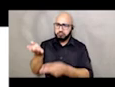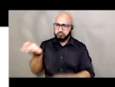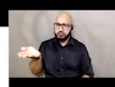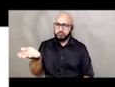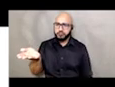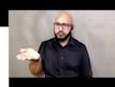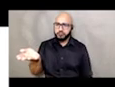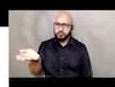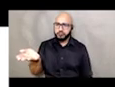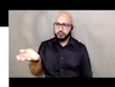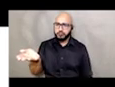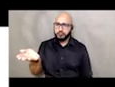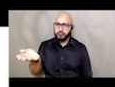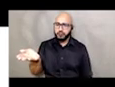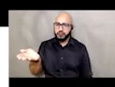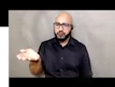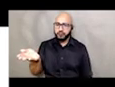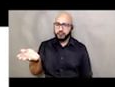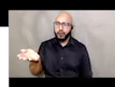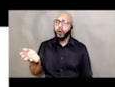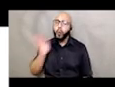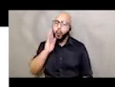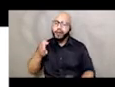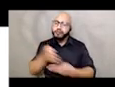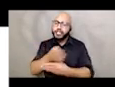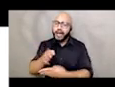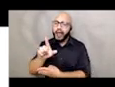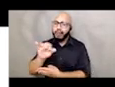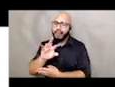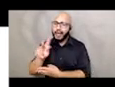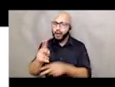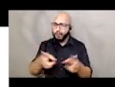We'll be having a link and be sharing it. With everybody who is